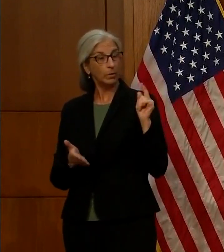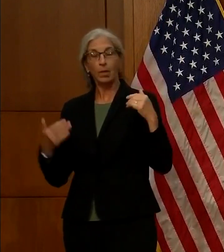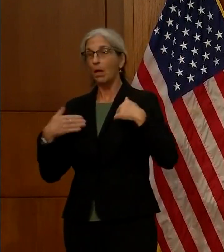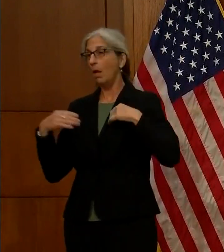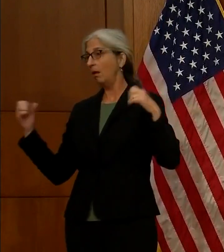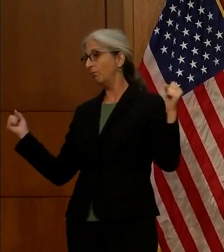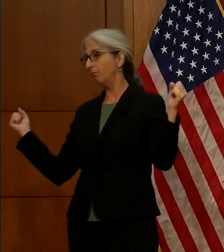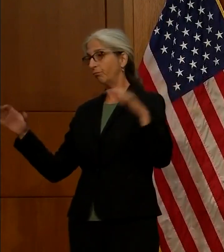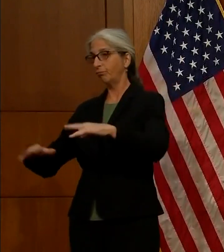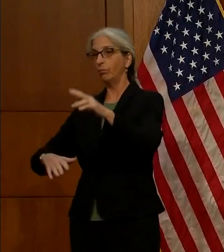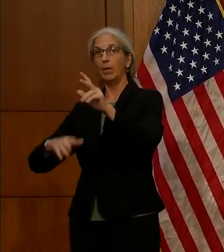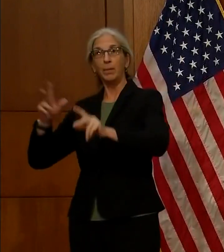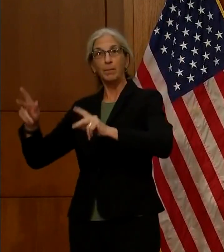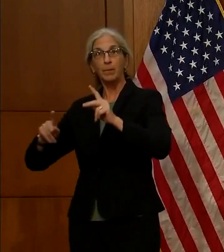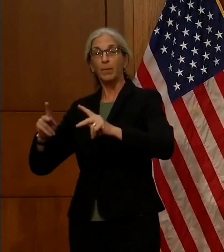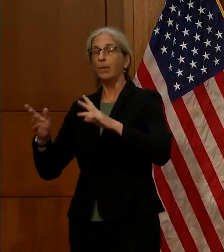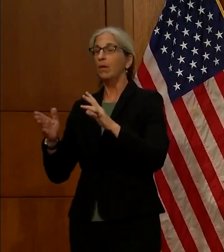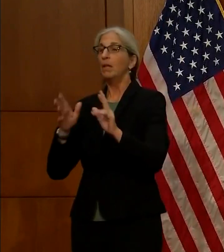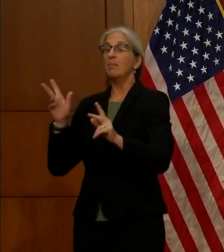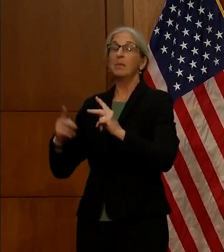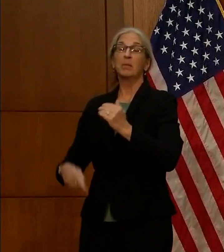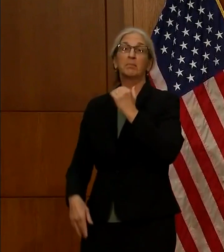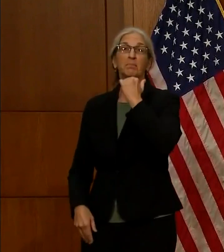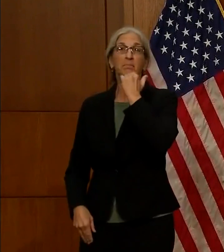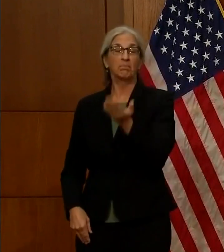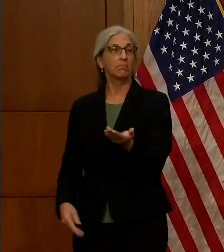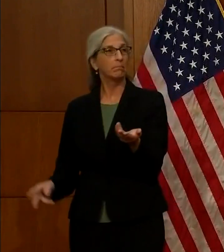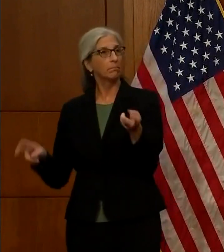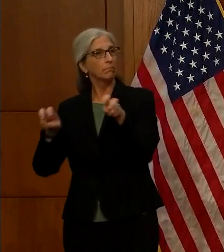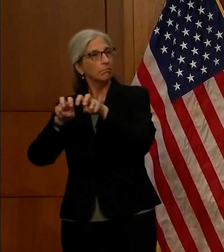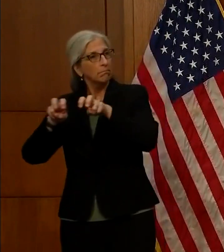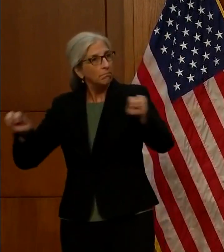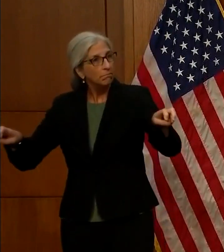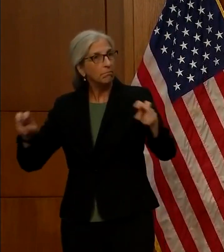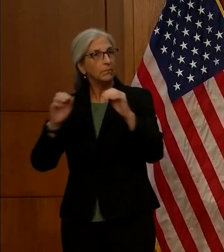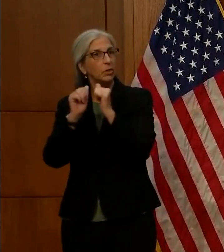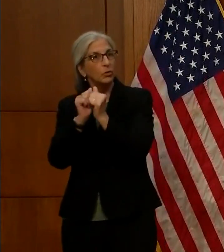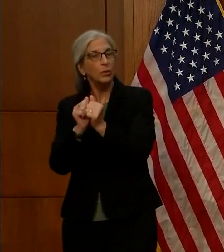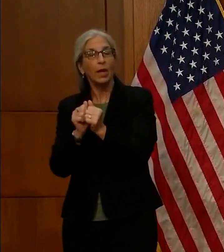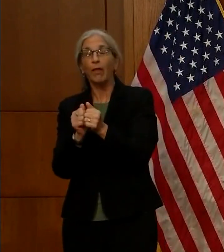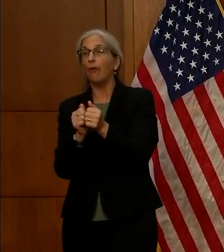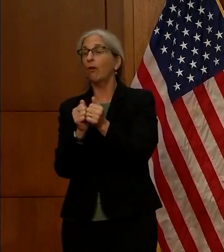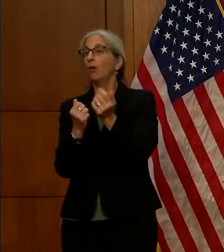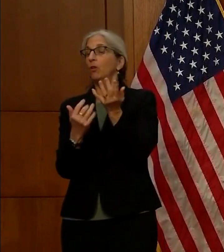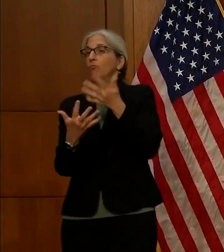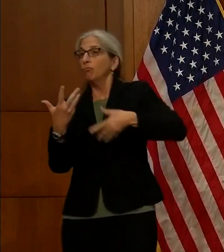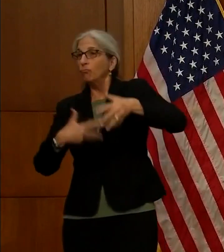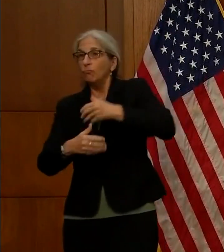A WEEK AGO. A GATHERING WHERE